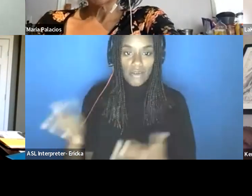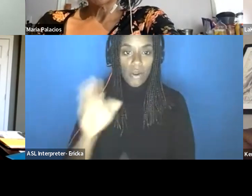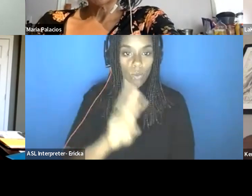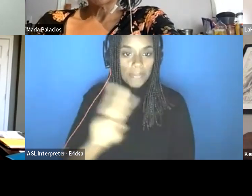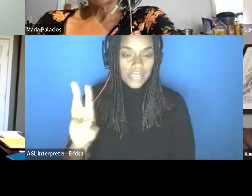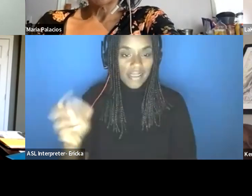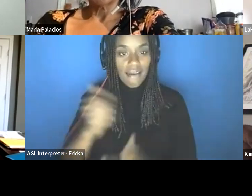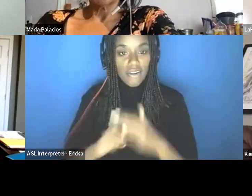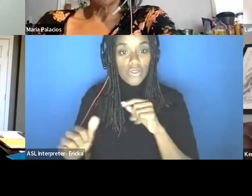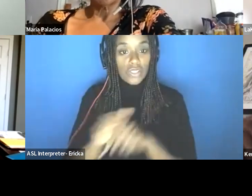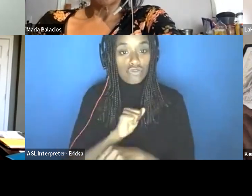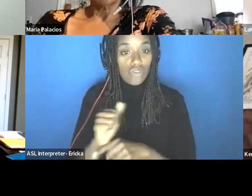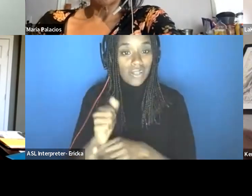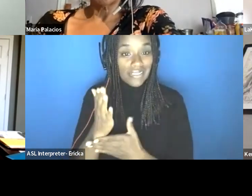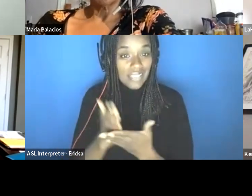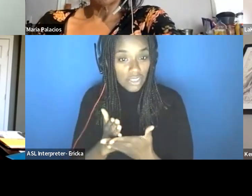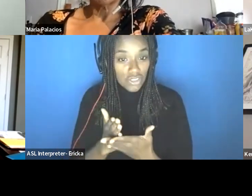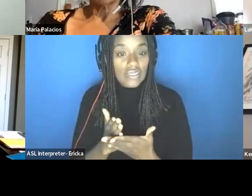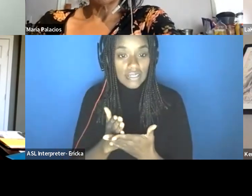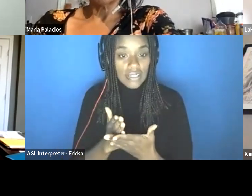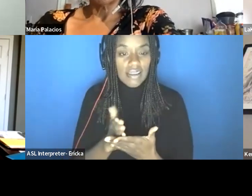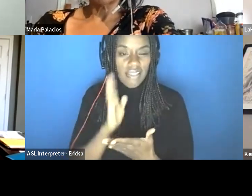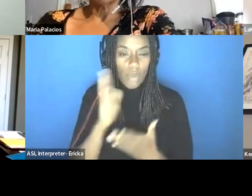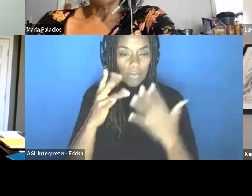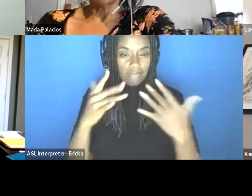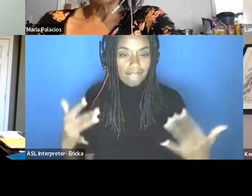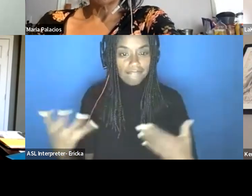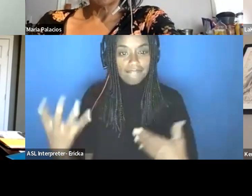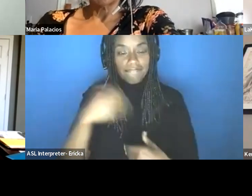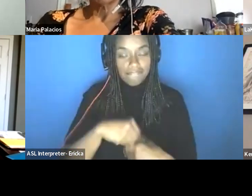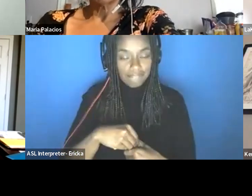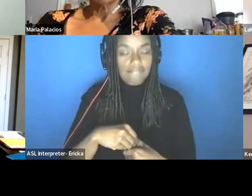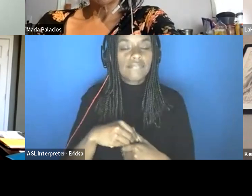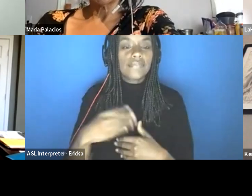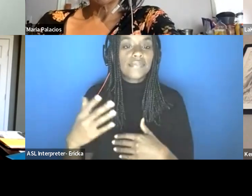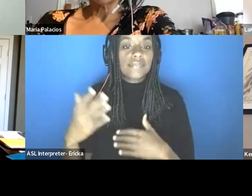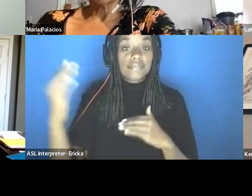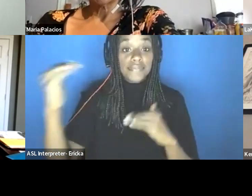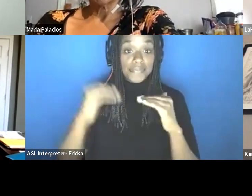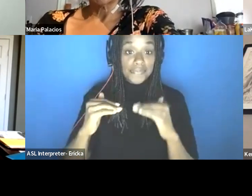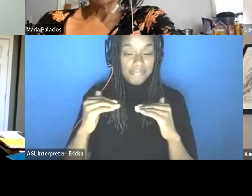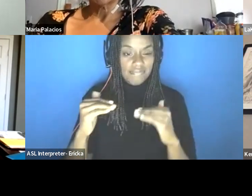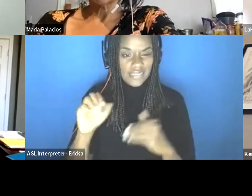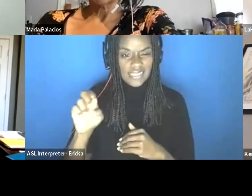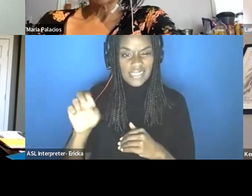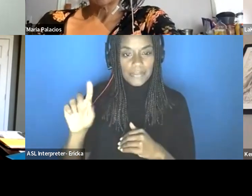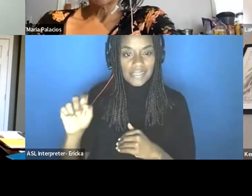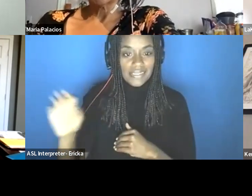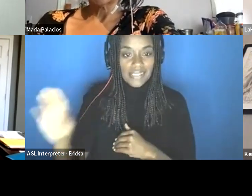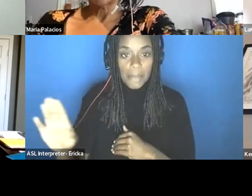The recording and all the slides that were shared will be on our website.